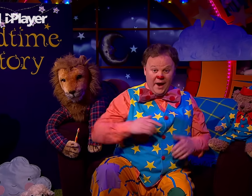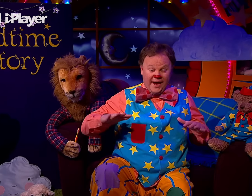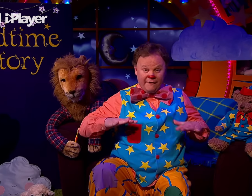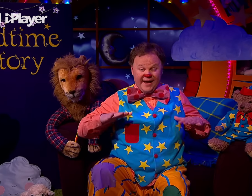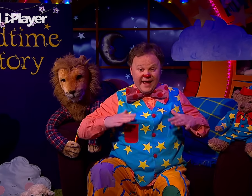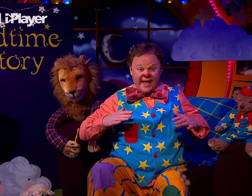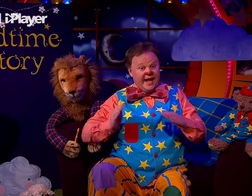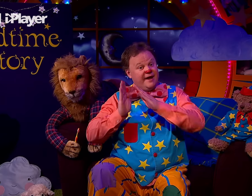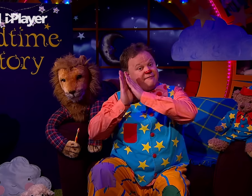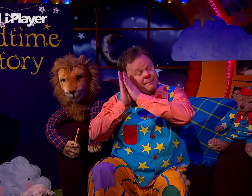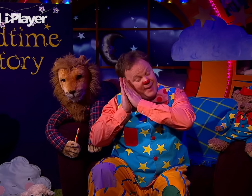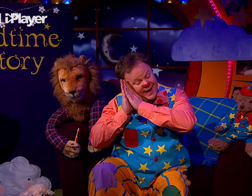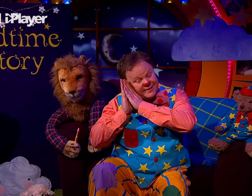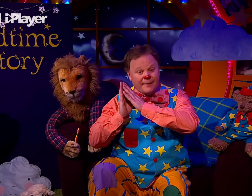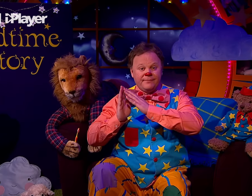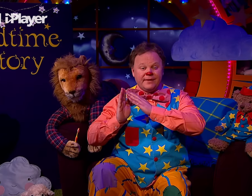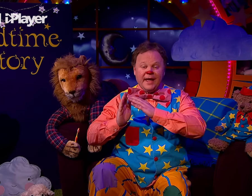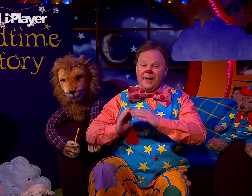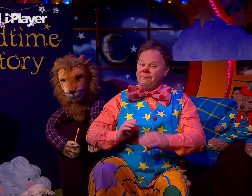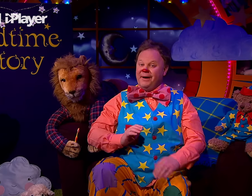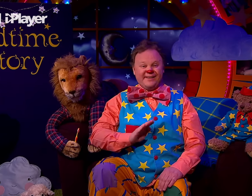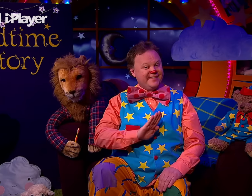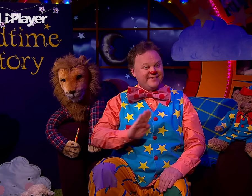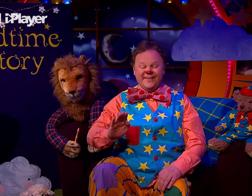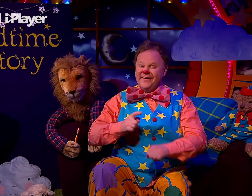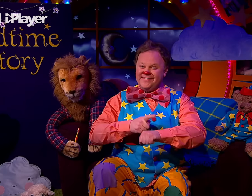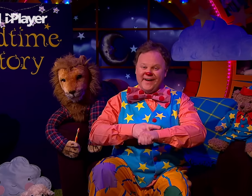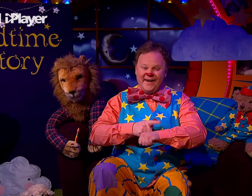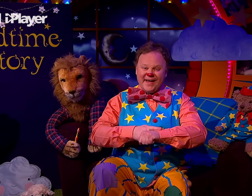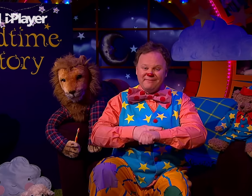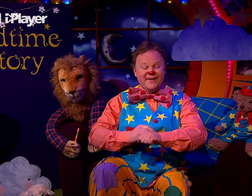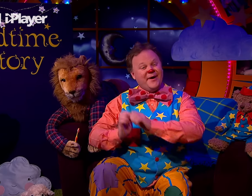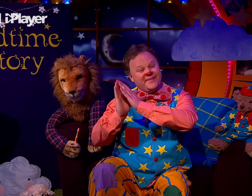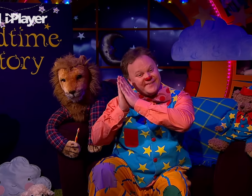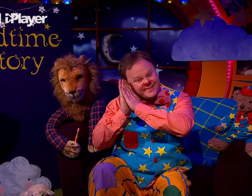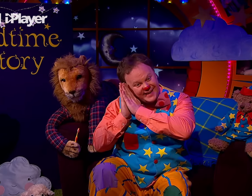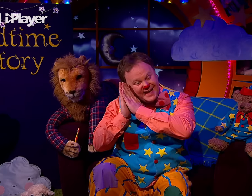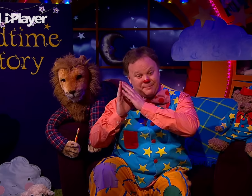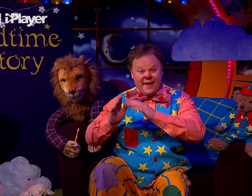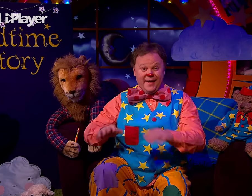we're ready for bed but it's not time to go to sleep yet